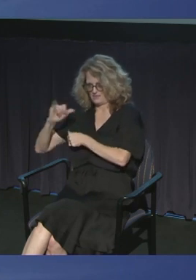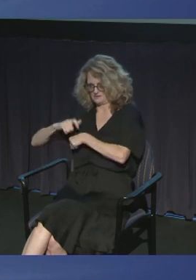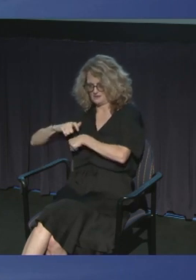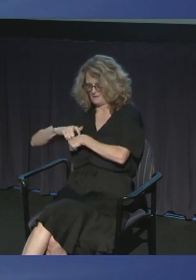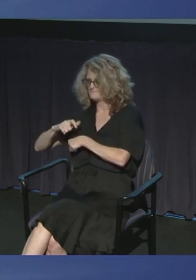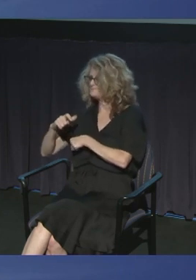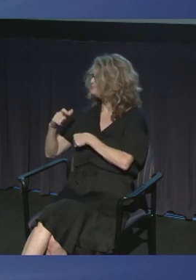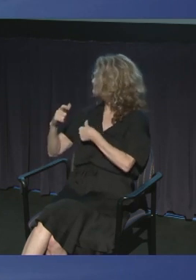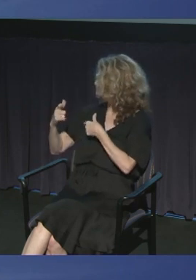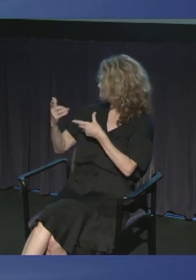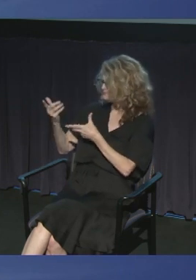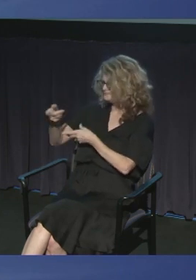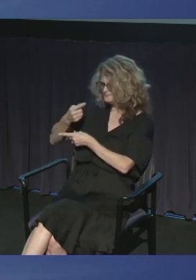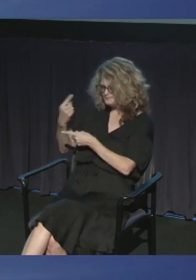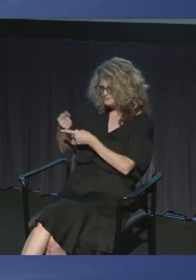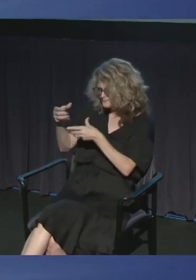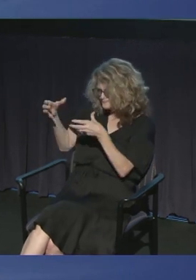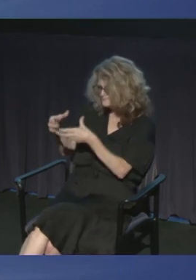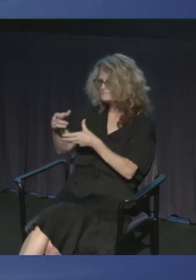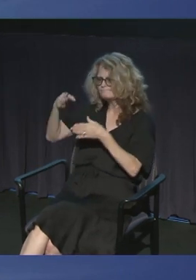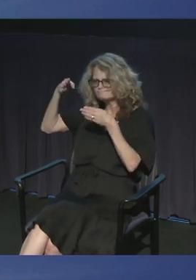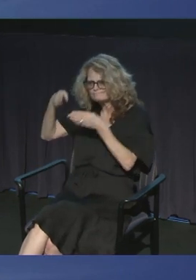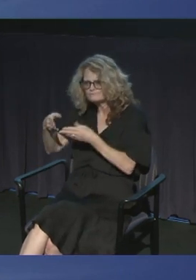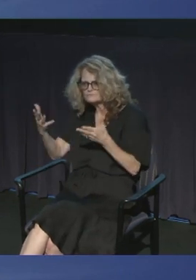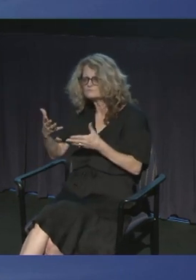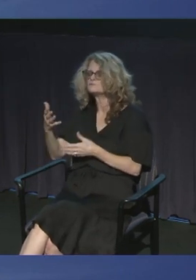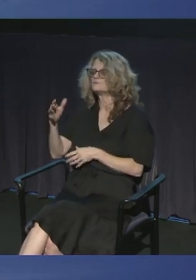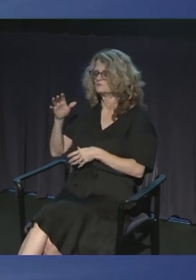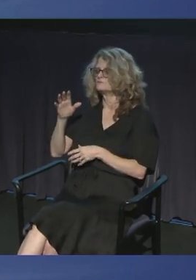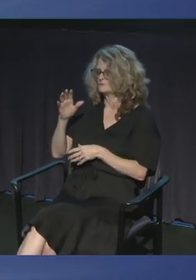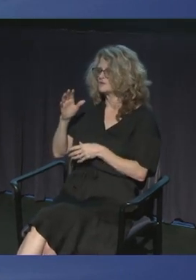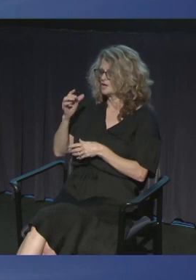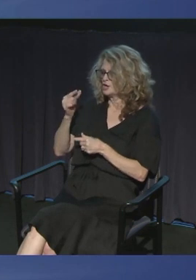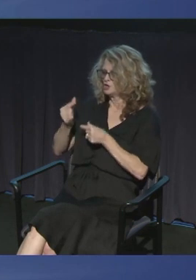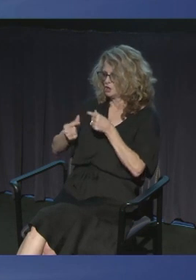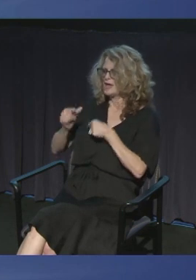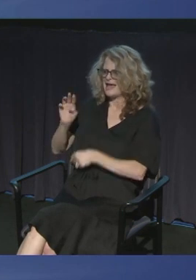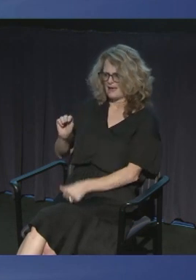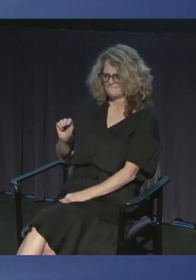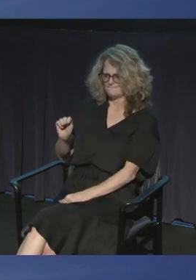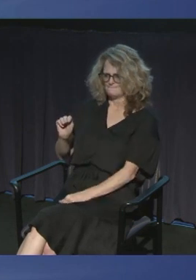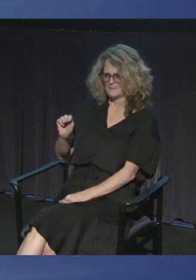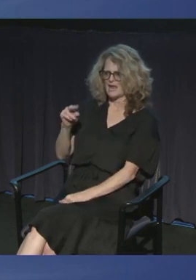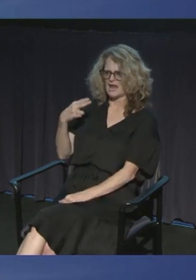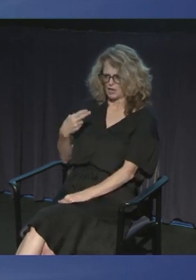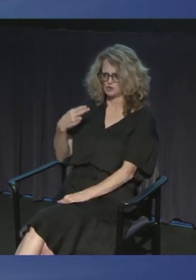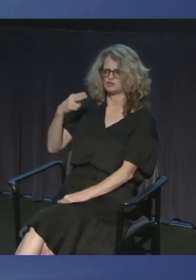WAS NASCENT, NO PROMISE AT THAT